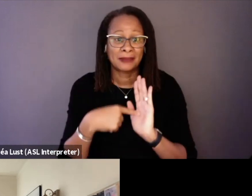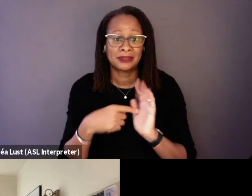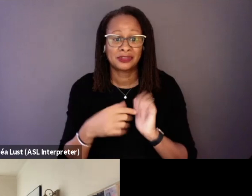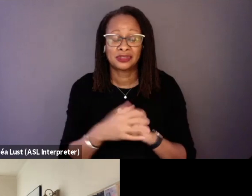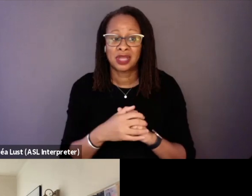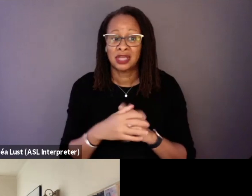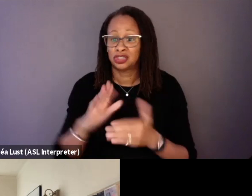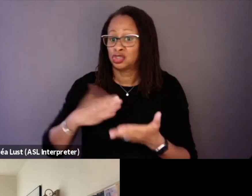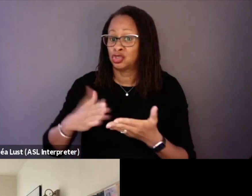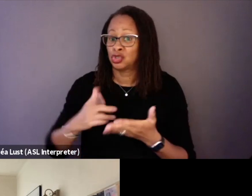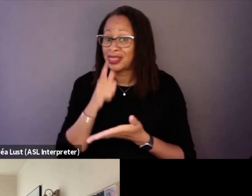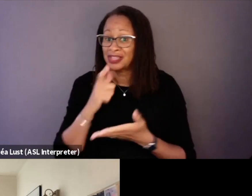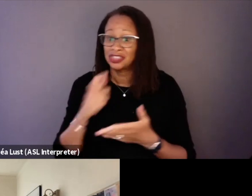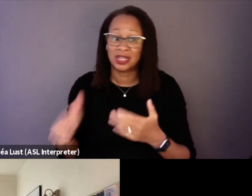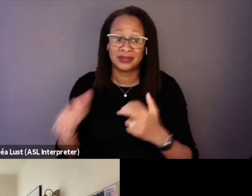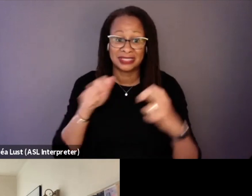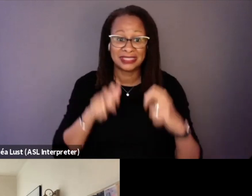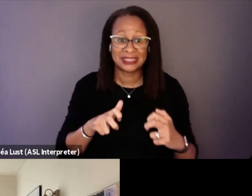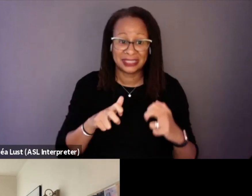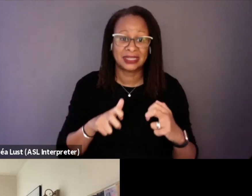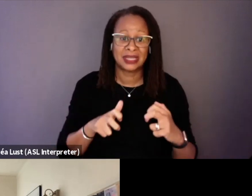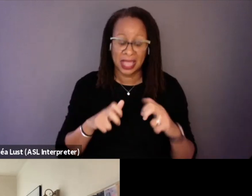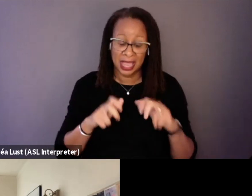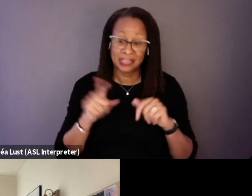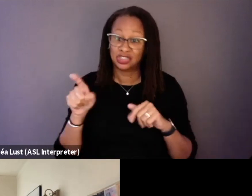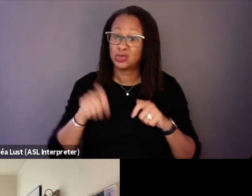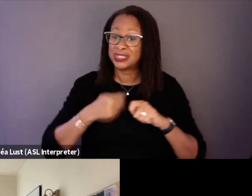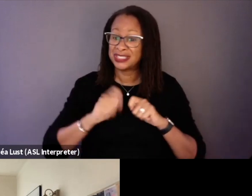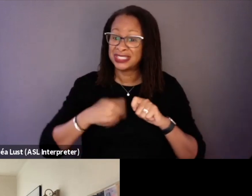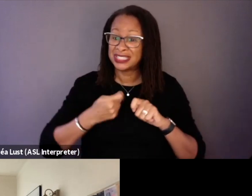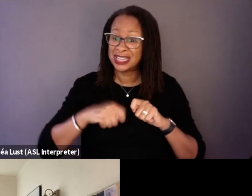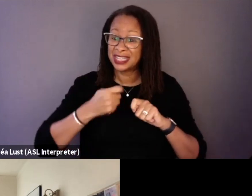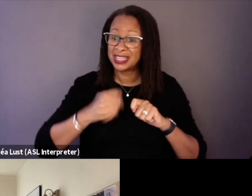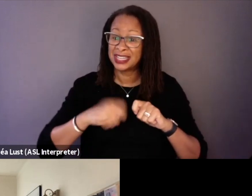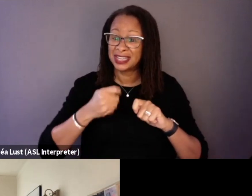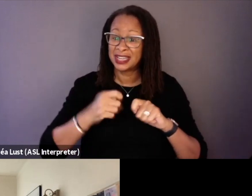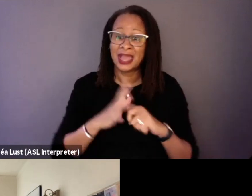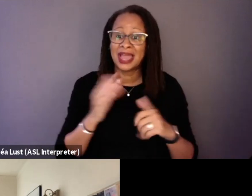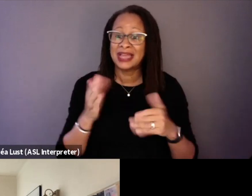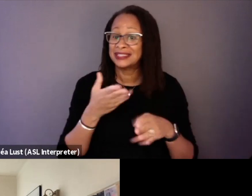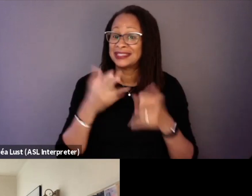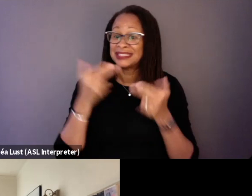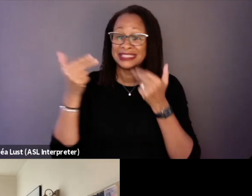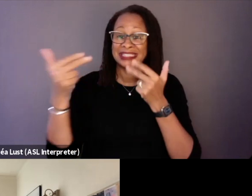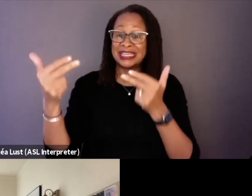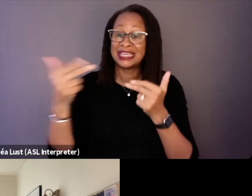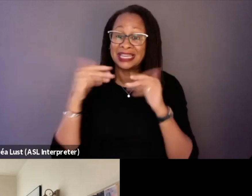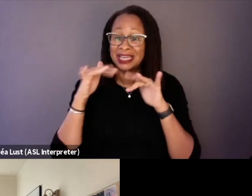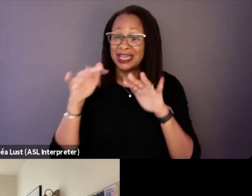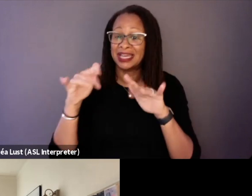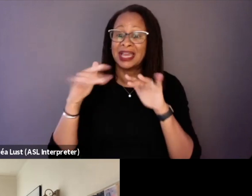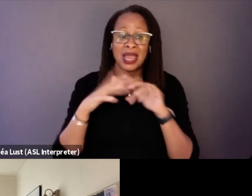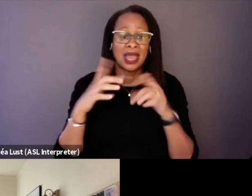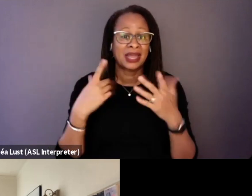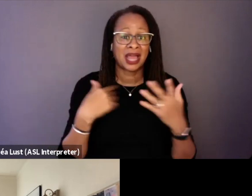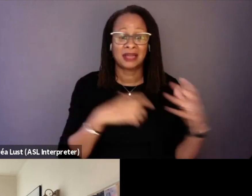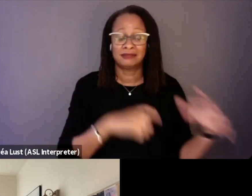and then we were sitting and she was knitting and she was singing and I just took out my camera and I was just sitting there,